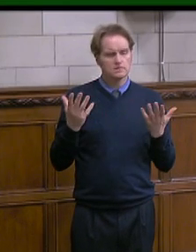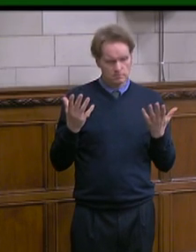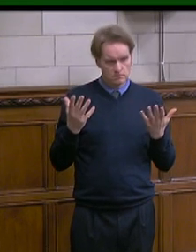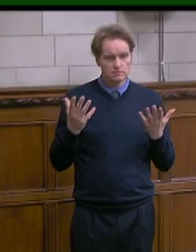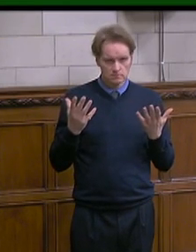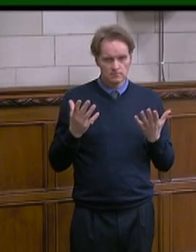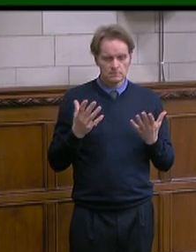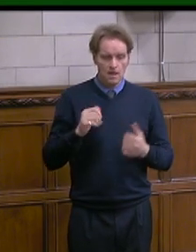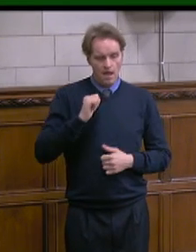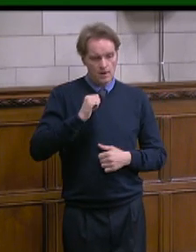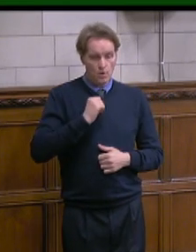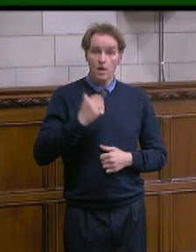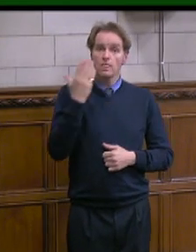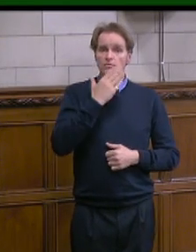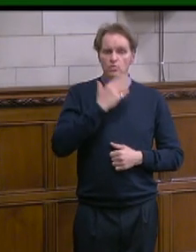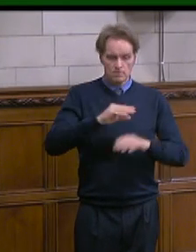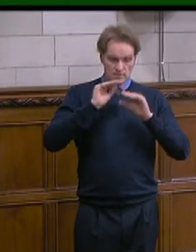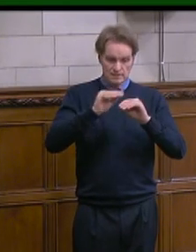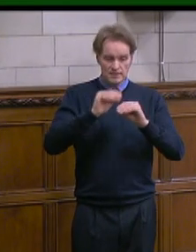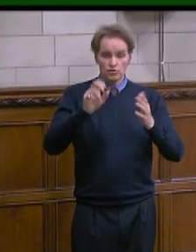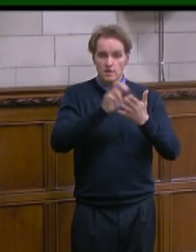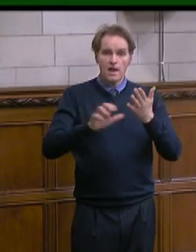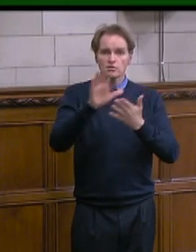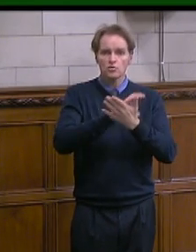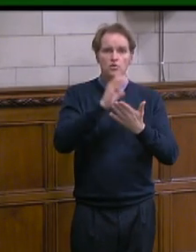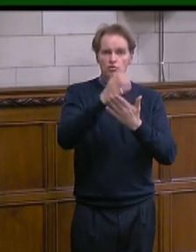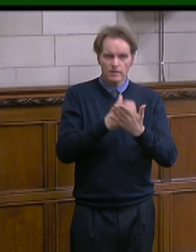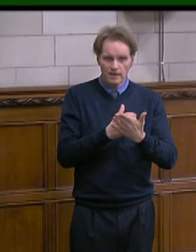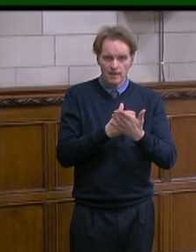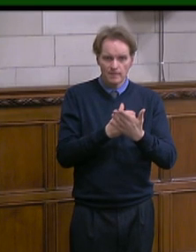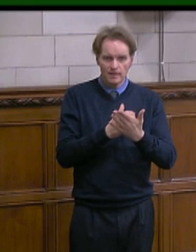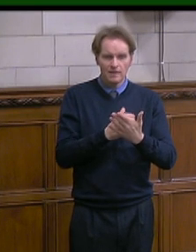the national curriculum, but what exists is not actually a national curriculum; it is an examination curriculum.